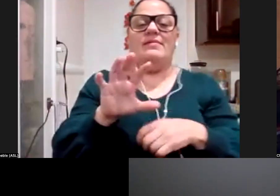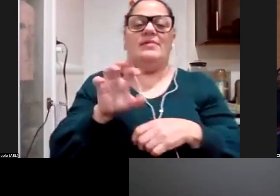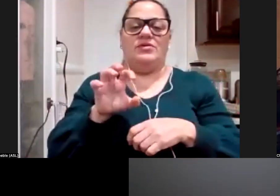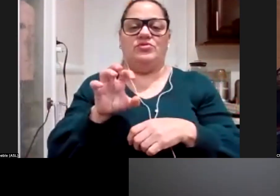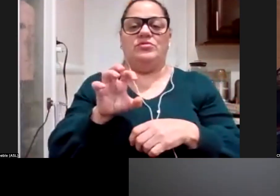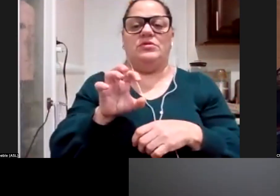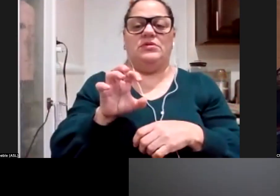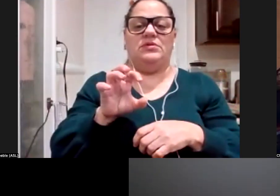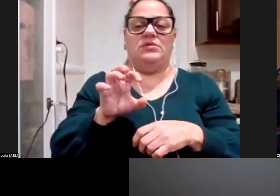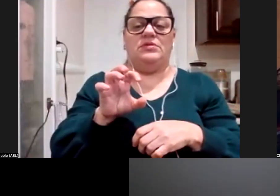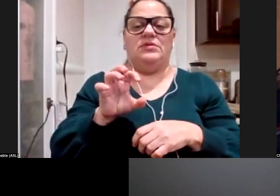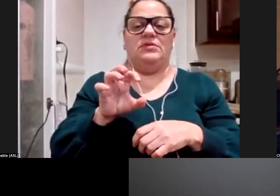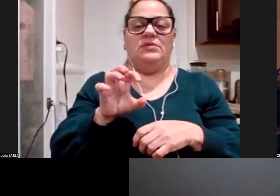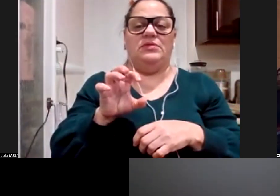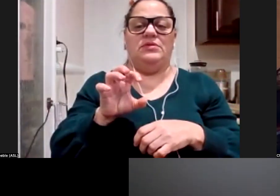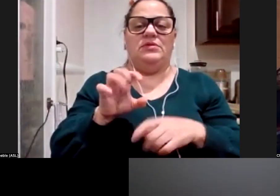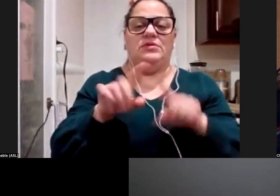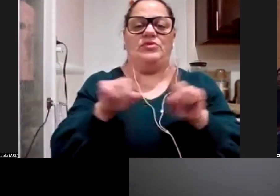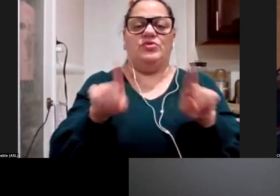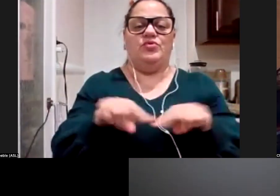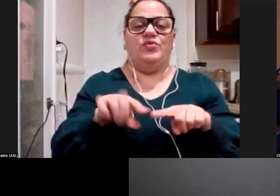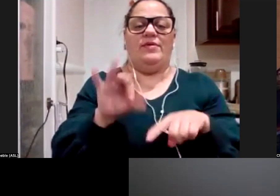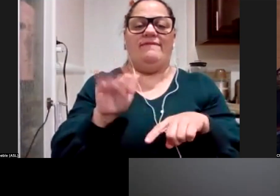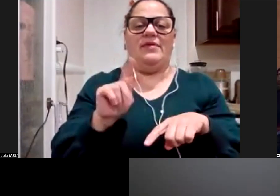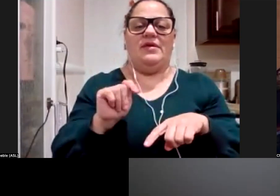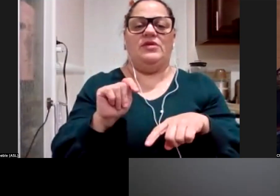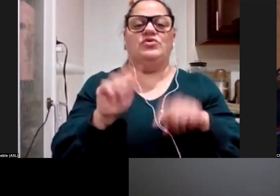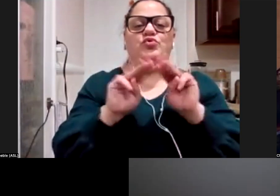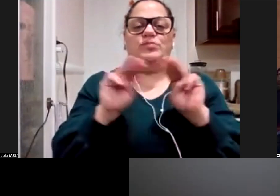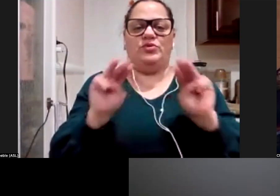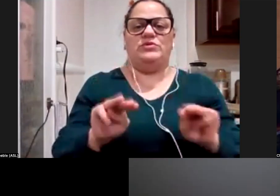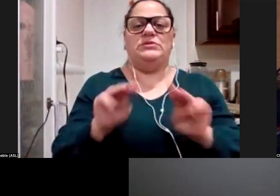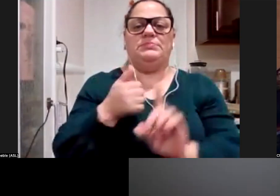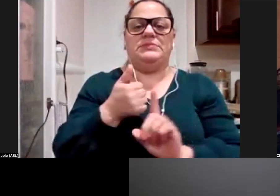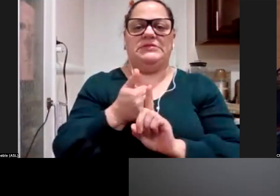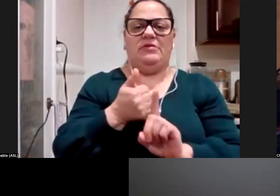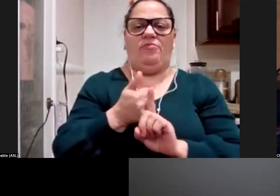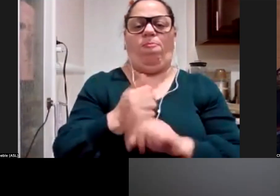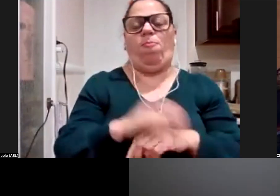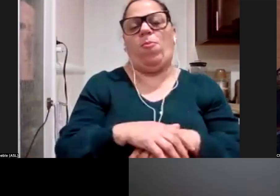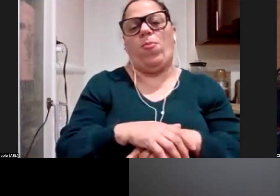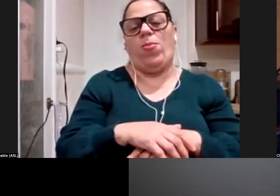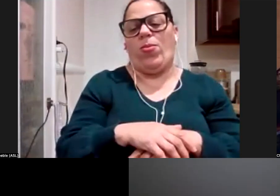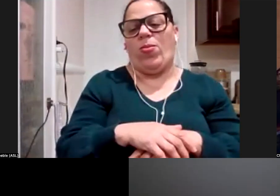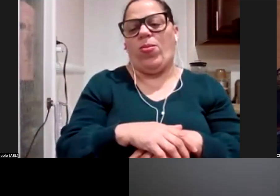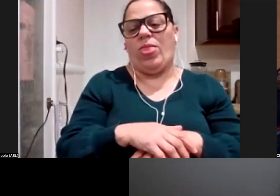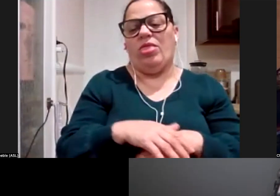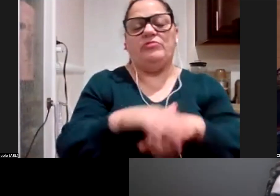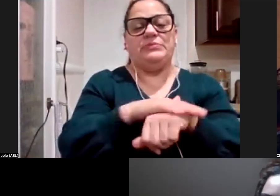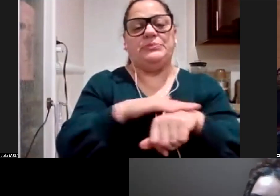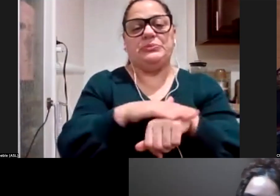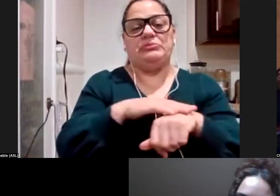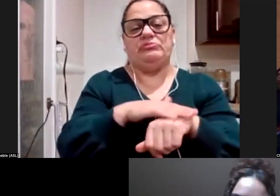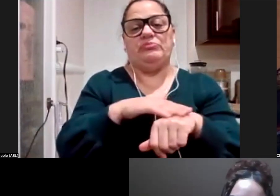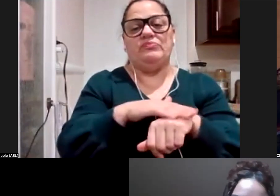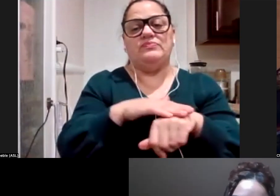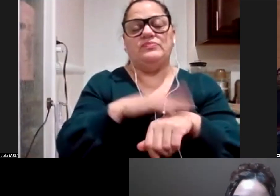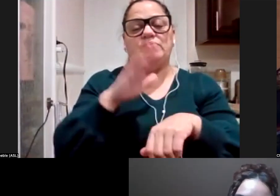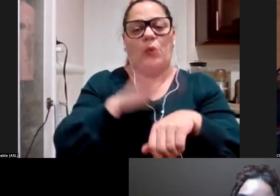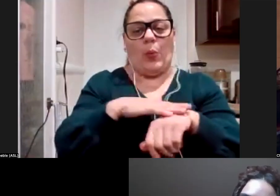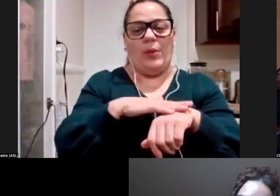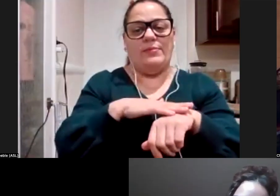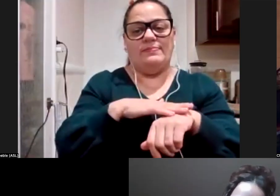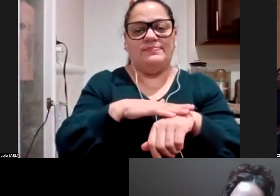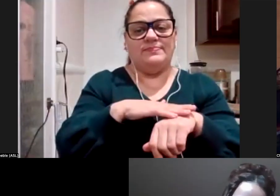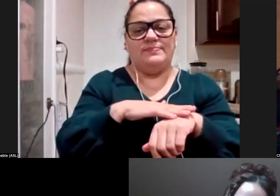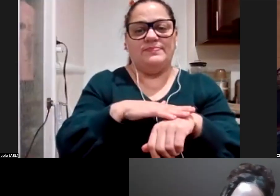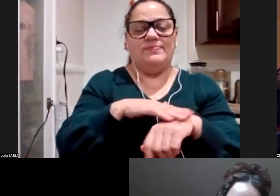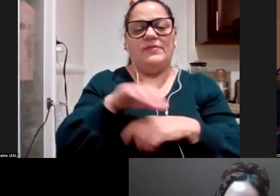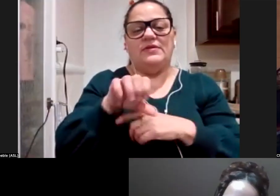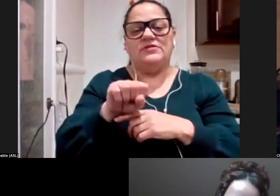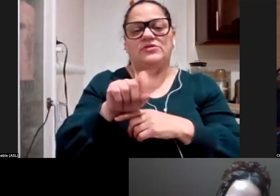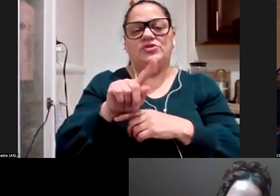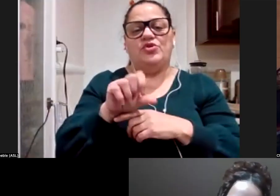uh 4500 square feet to the museum itself. Um so it's located uh on uh Searingtown Boulevard and IU